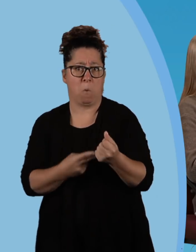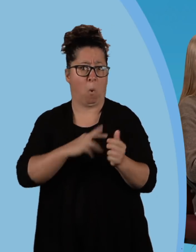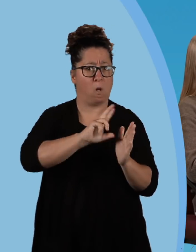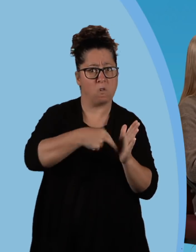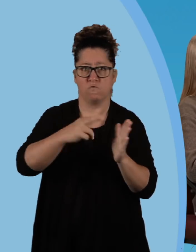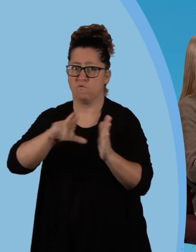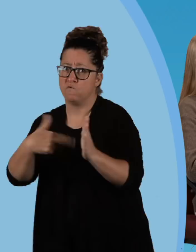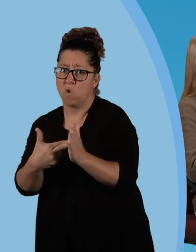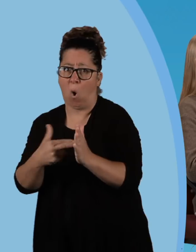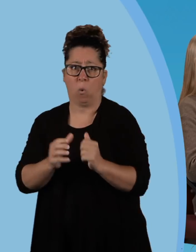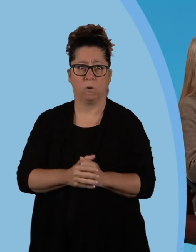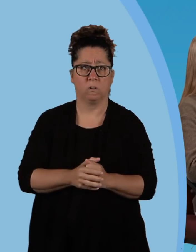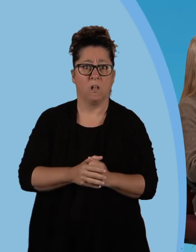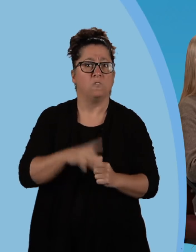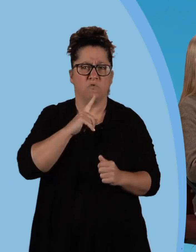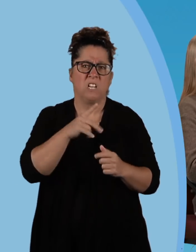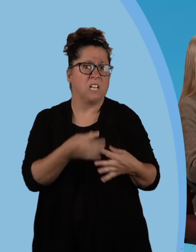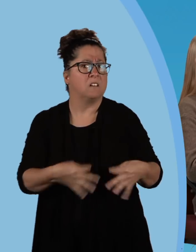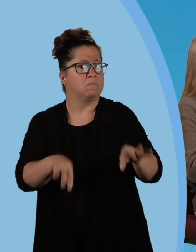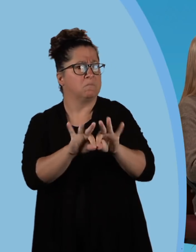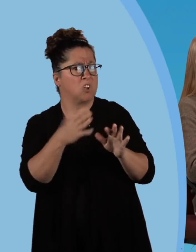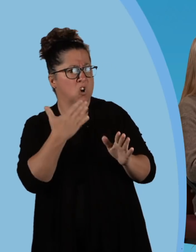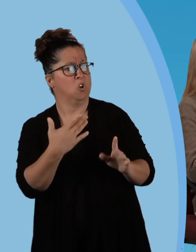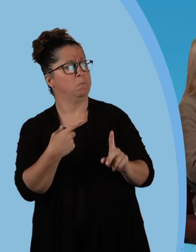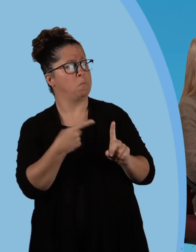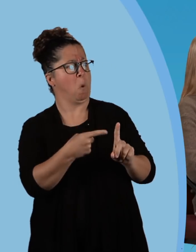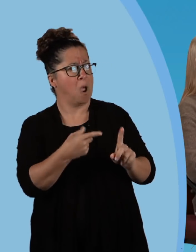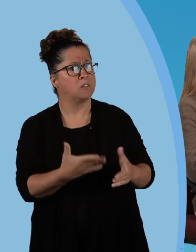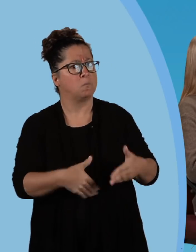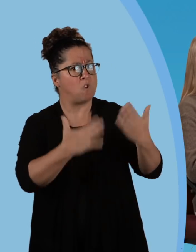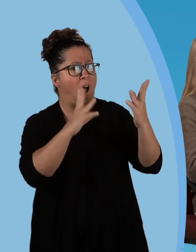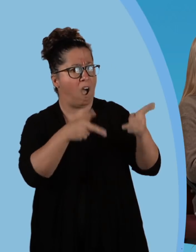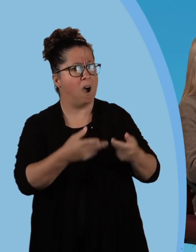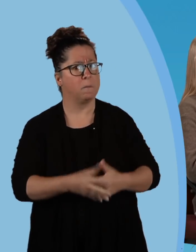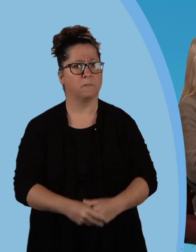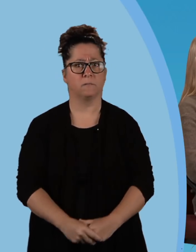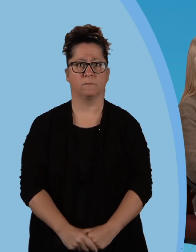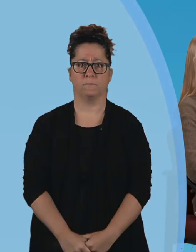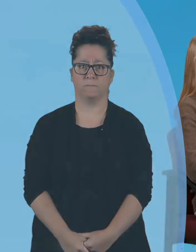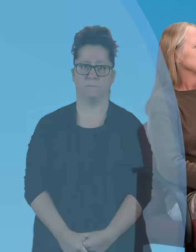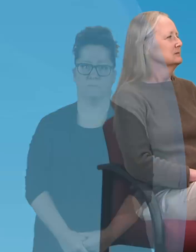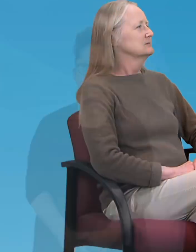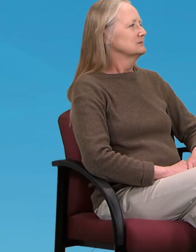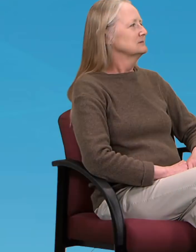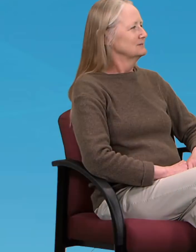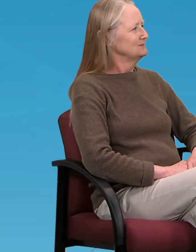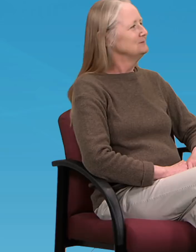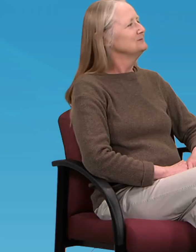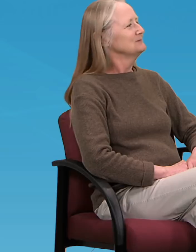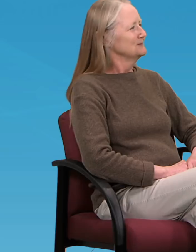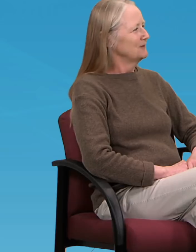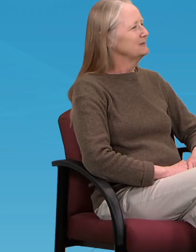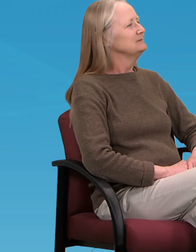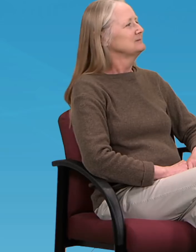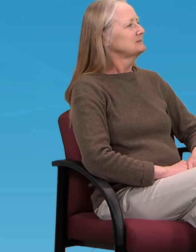It's too impossible to do those dual roles, so both of those points were very, very good. Thank you for sharing that.